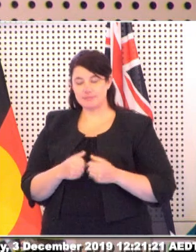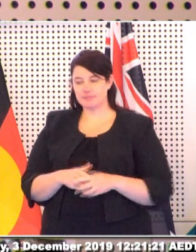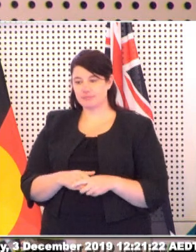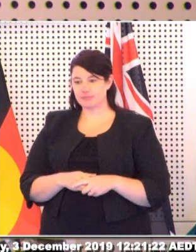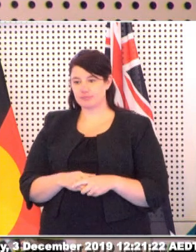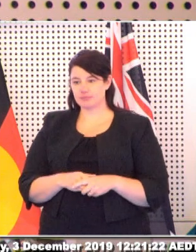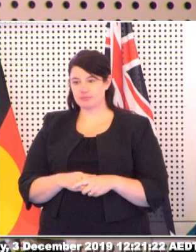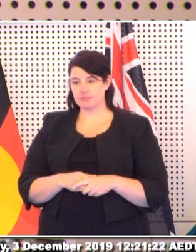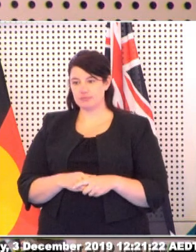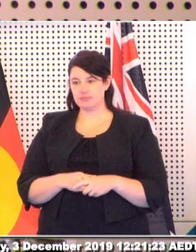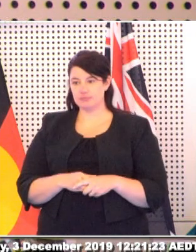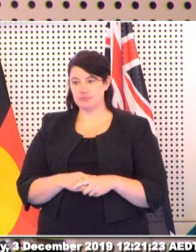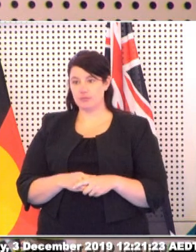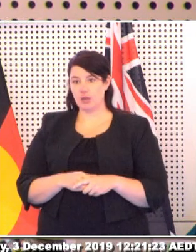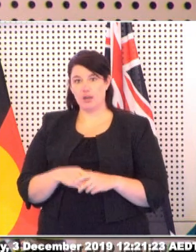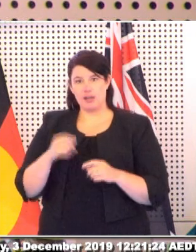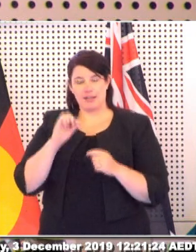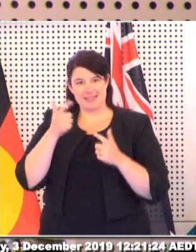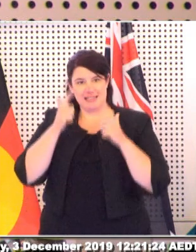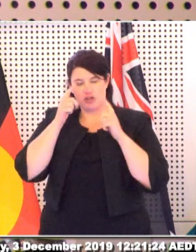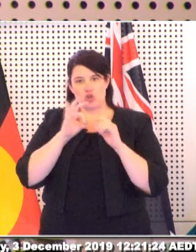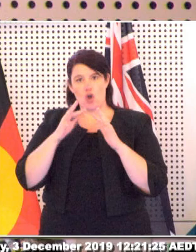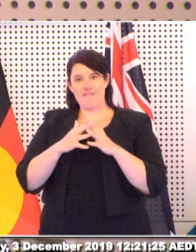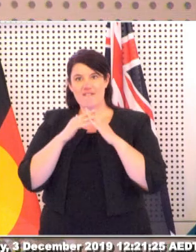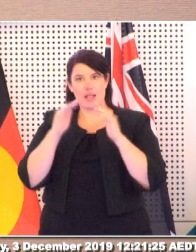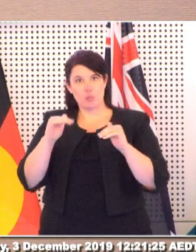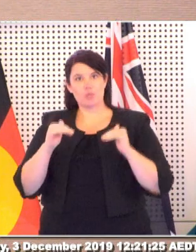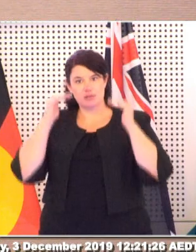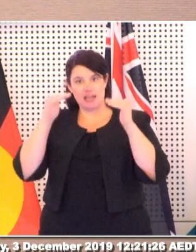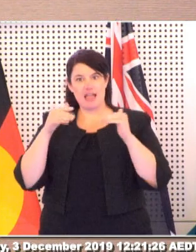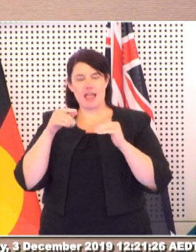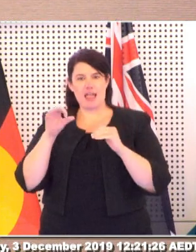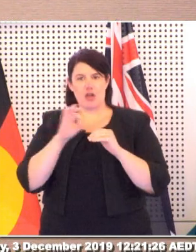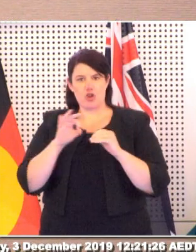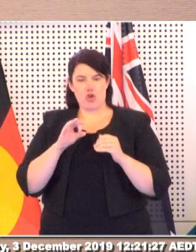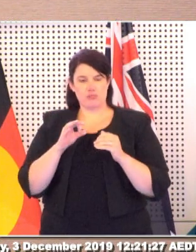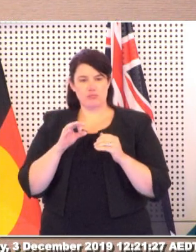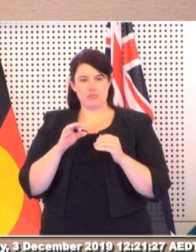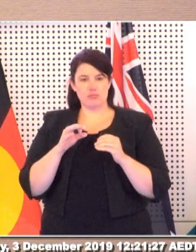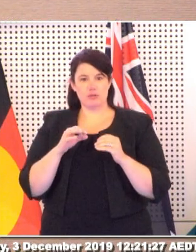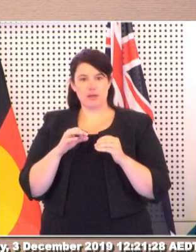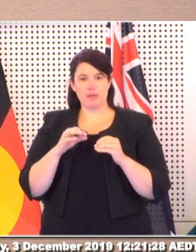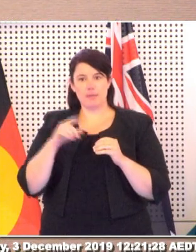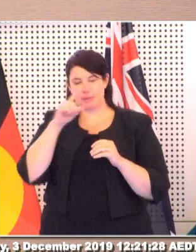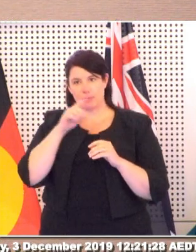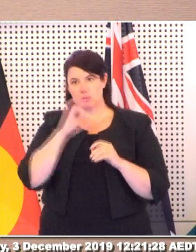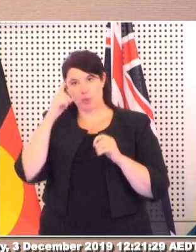under-valuation of teachers. The teachers aren’t sufficiently valued for the extraordinarily important work that they do.